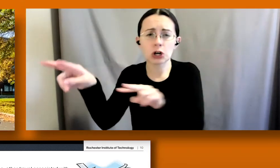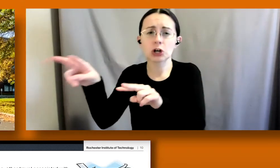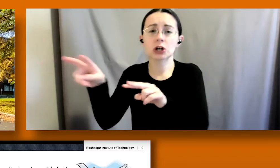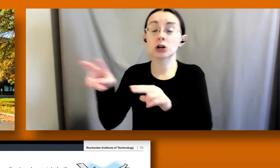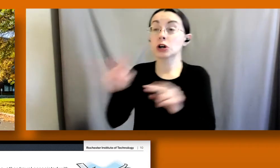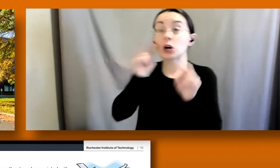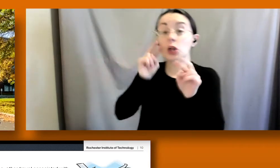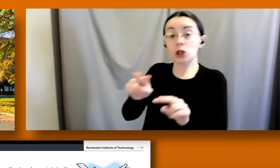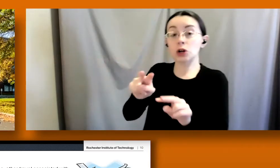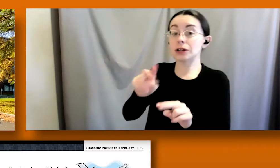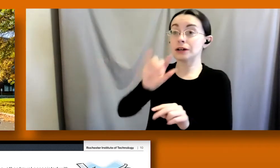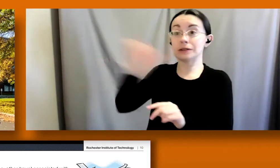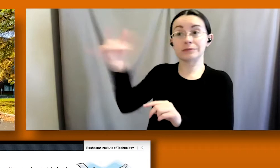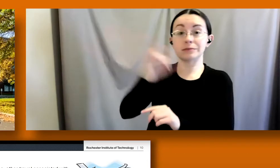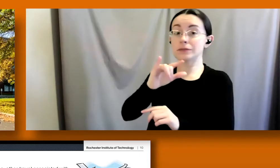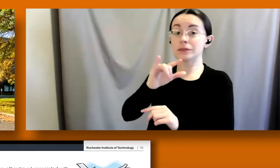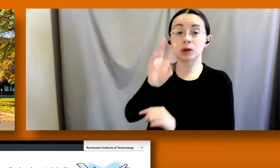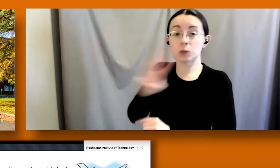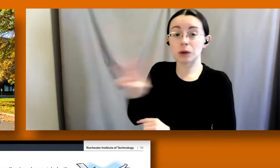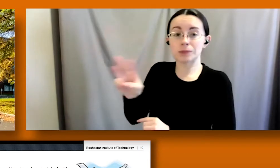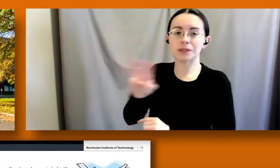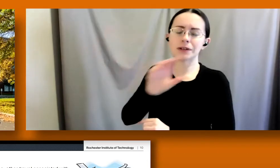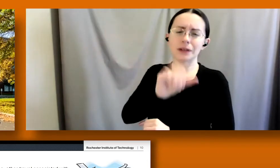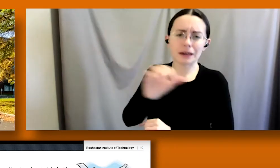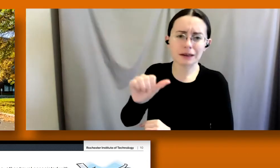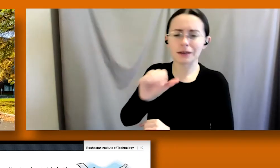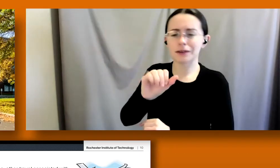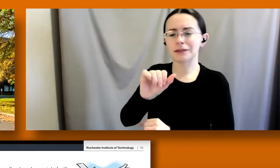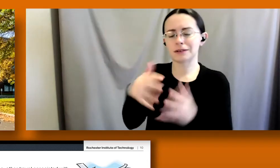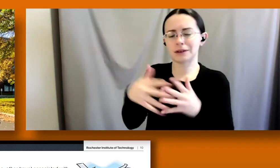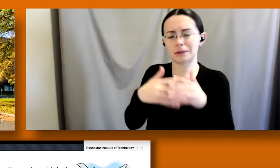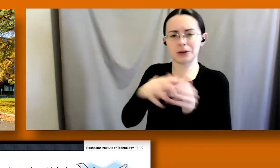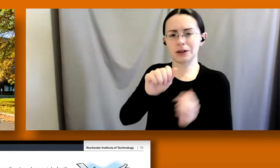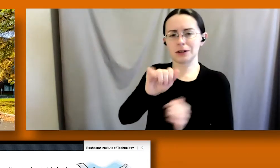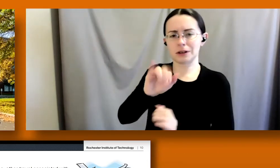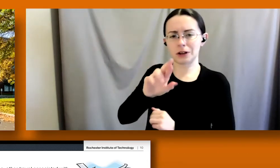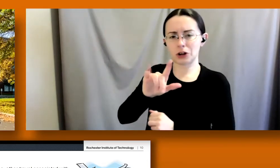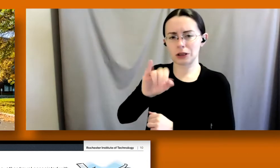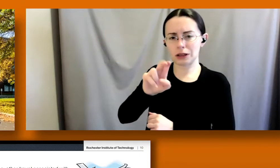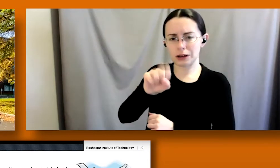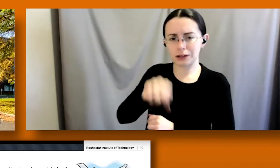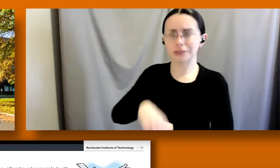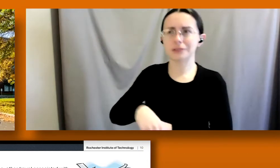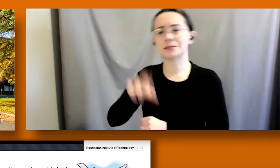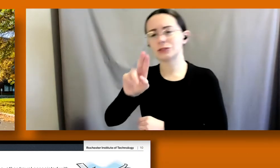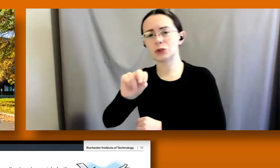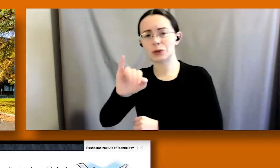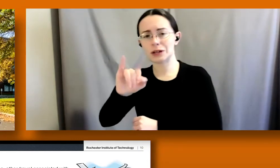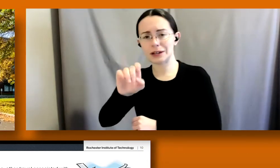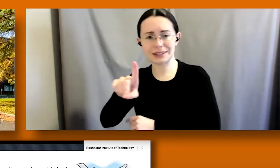like American Airlines or United, um, get an idea of the flight costs.